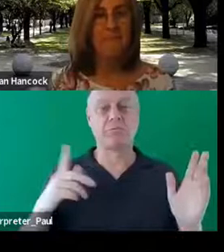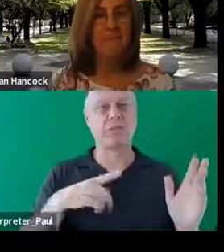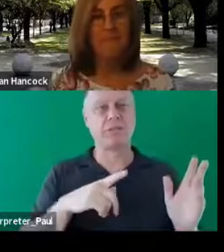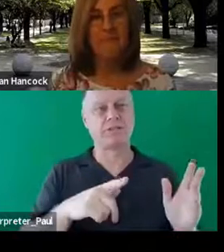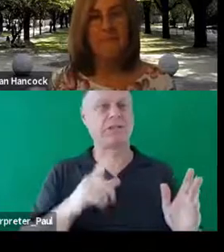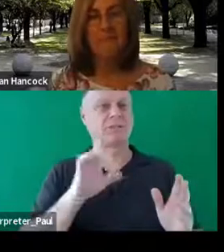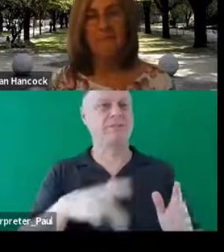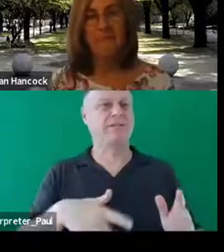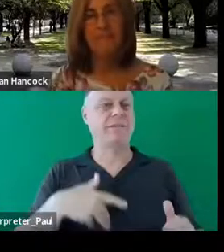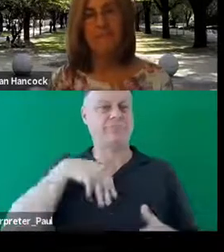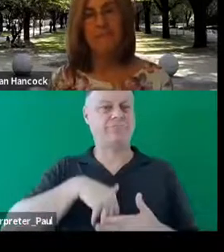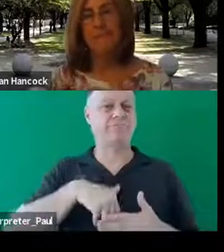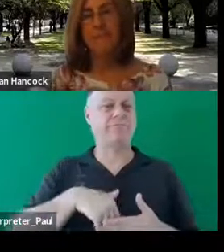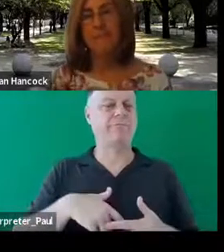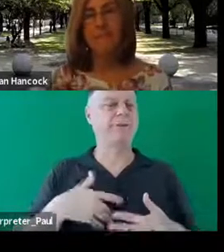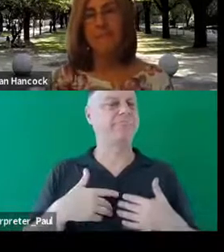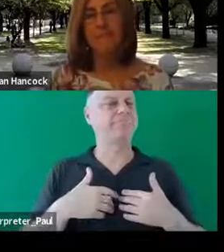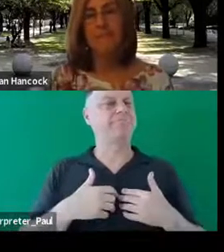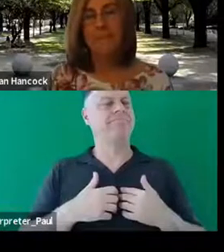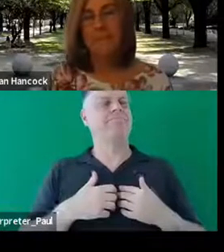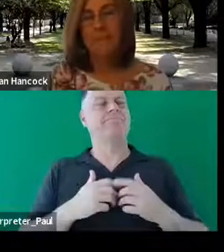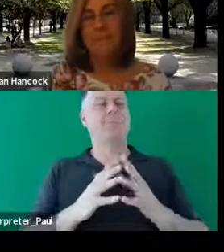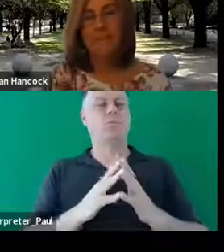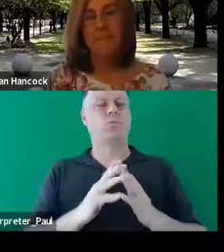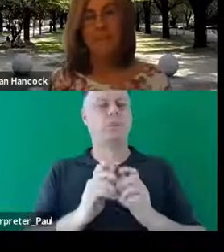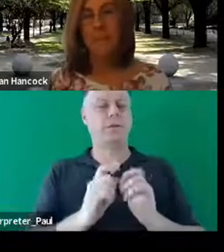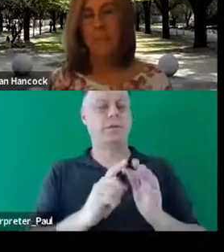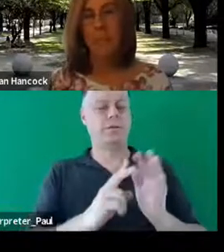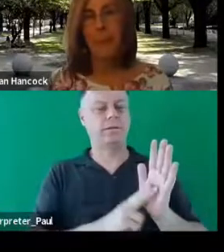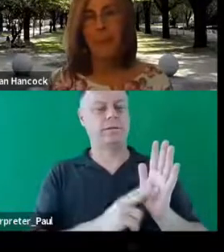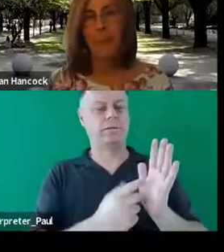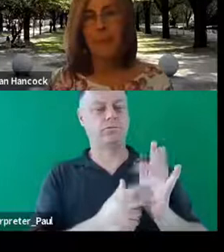able to establish those kind of pathways because it’s easy to sell the business case. It is a win